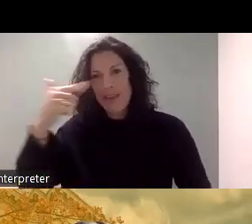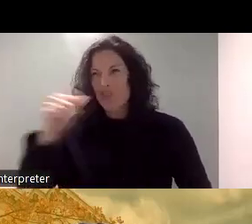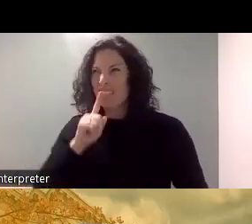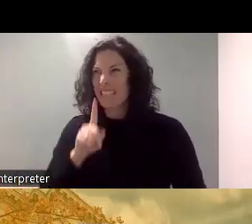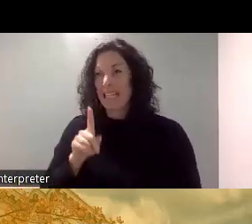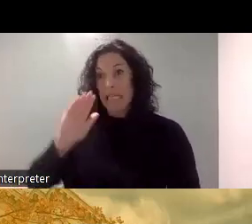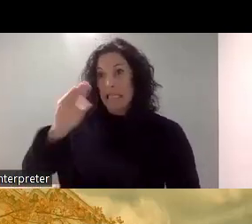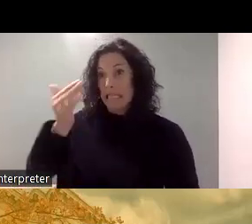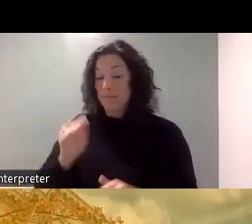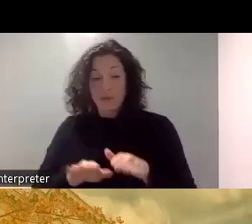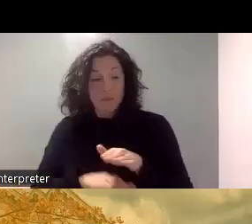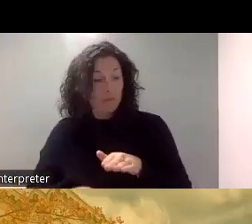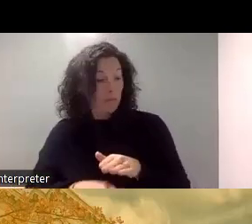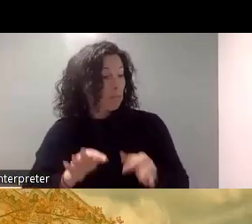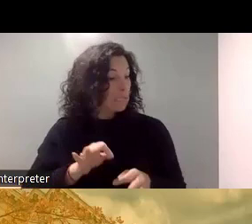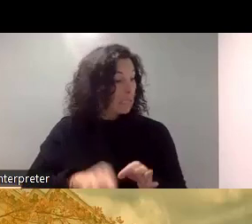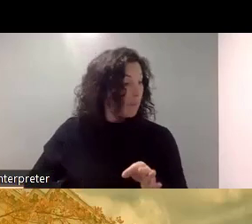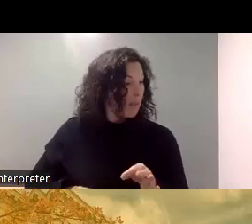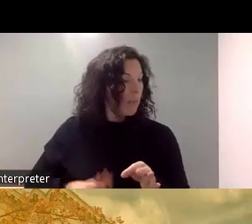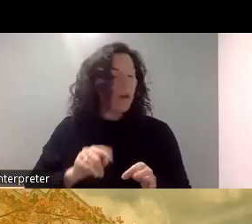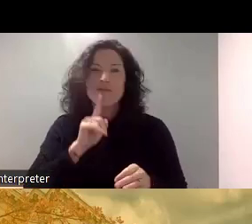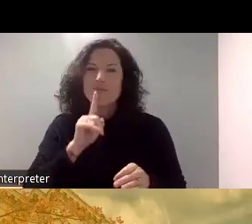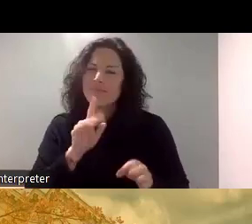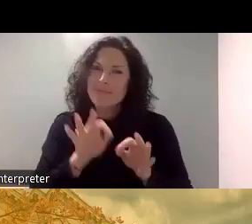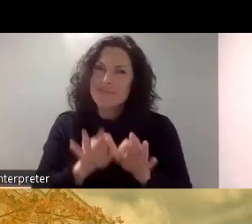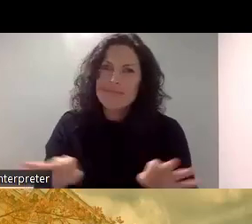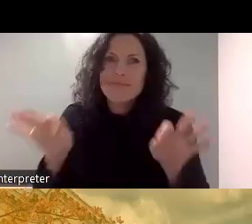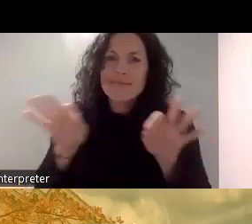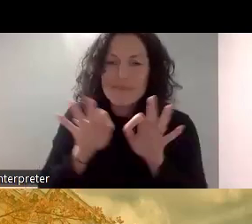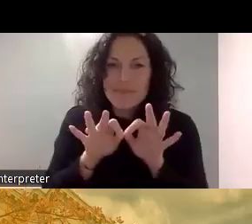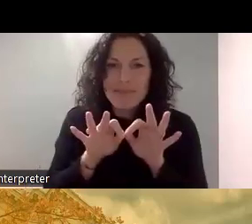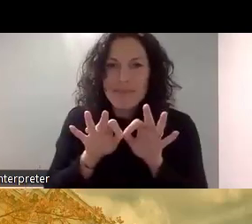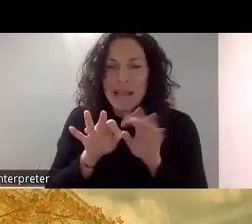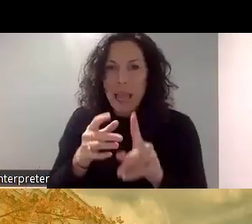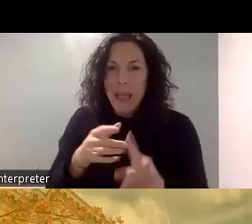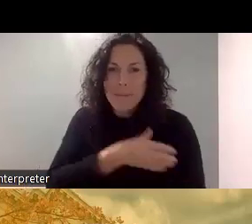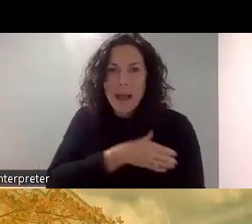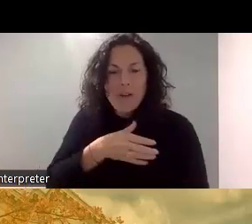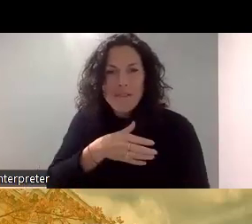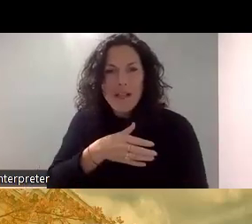but it's just so pivotal overall and powerful in terms of success.